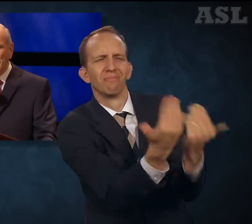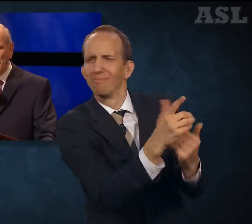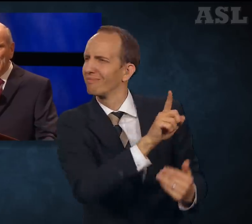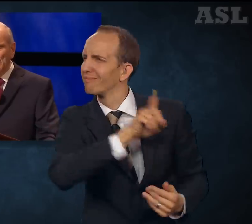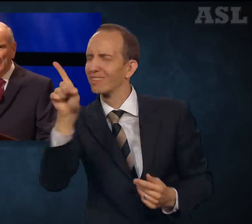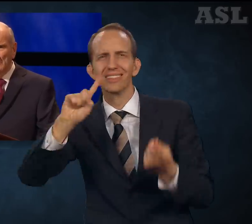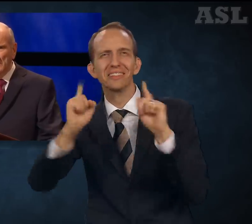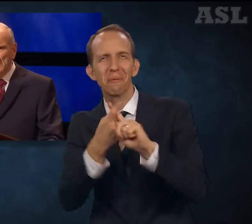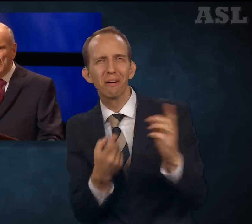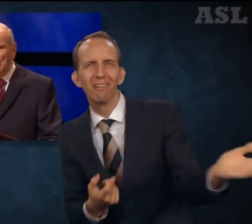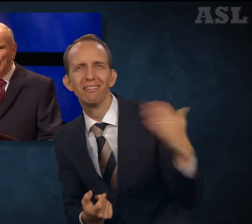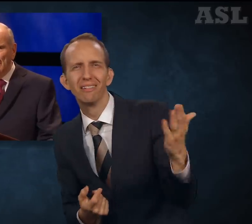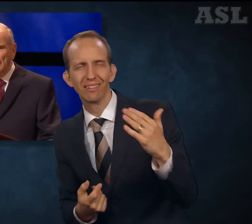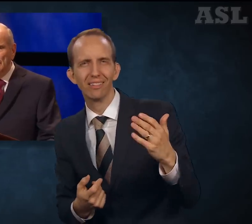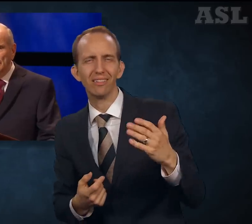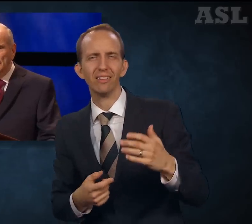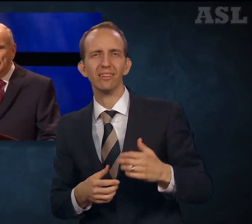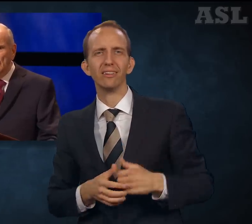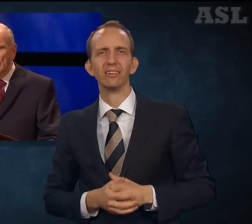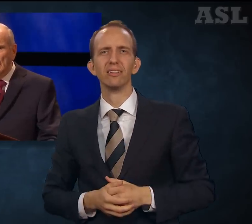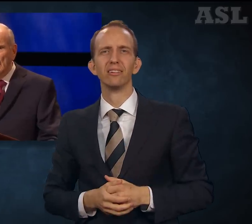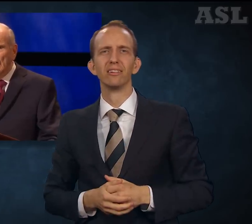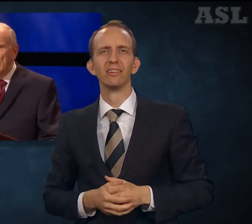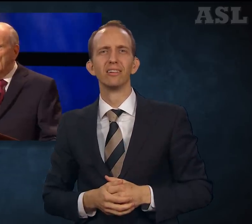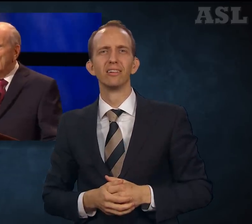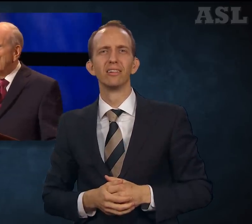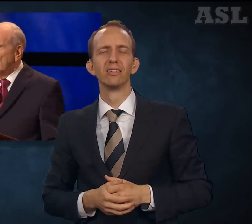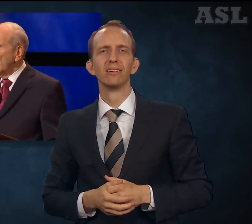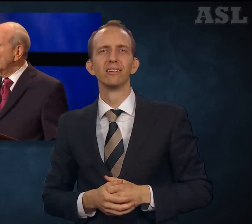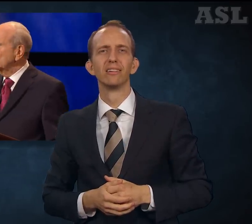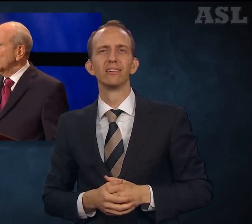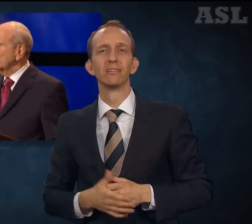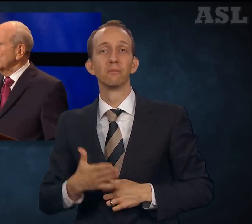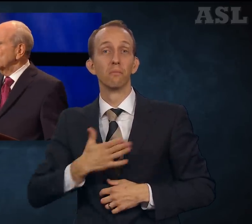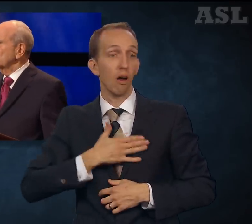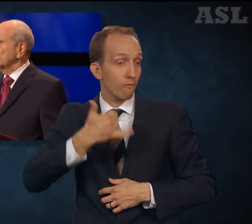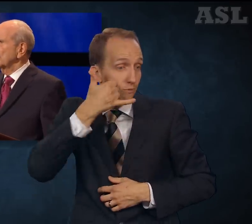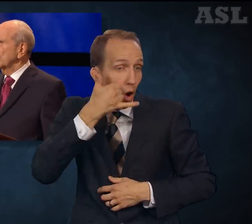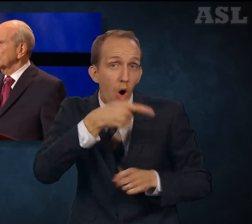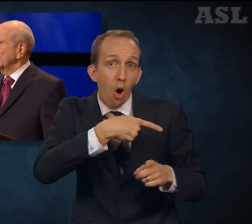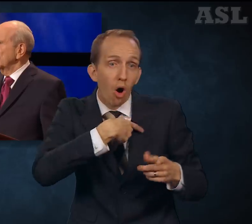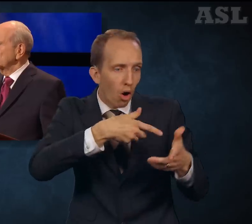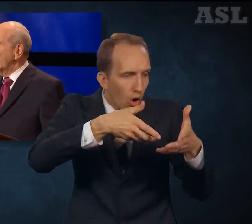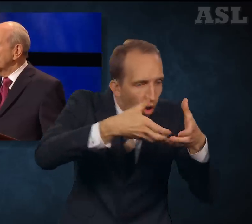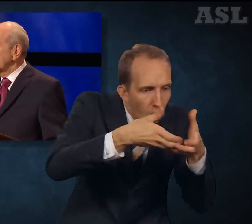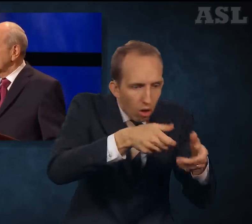WITH FRIENDS AND INSTEAD INVITE THEM TO COME TO THE